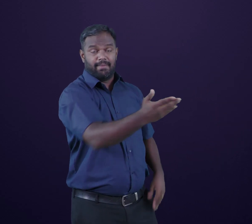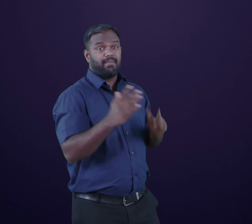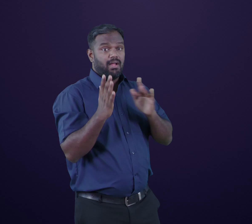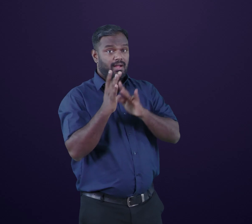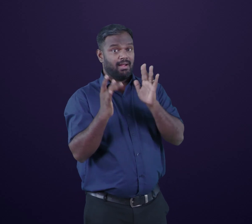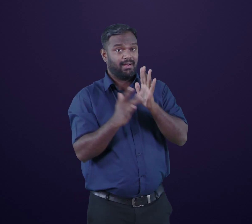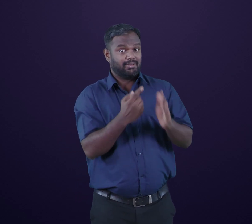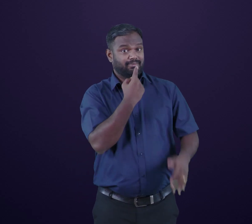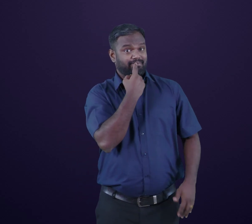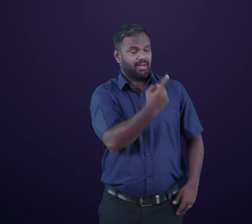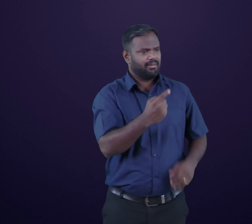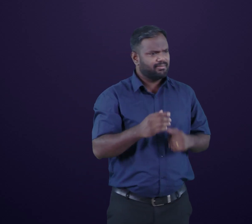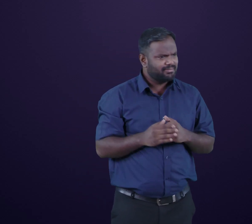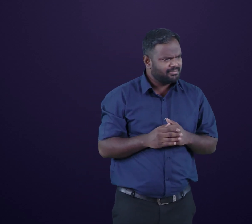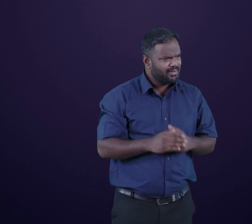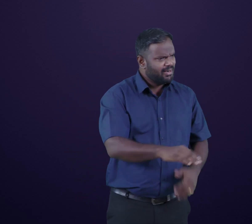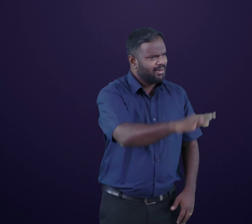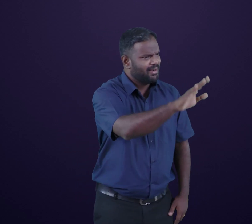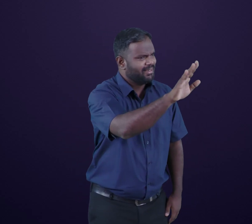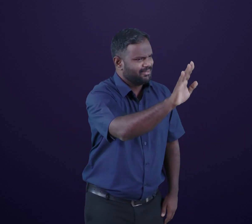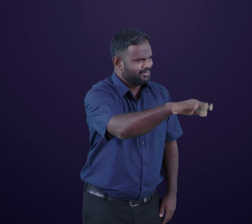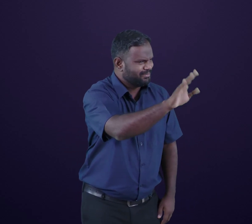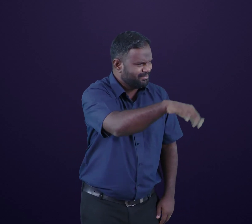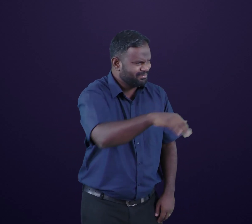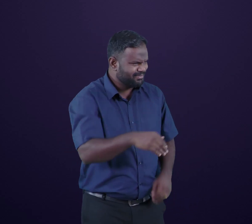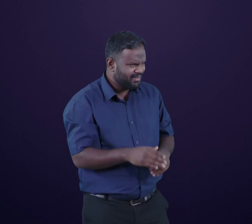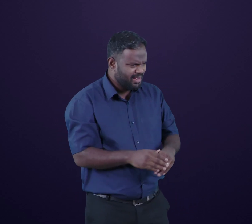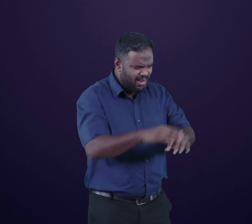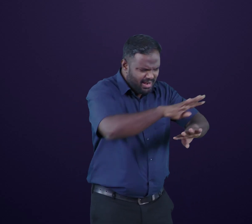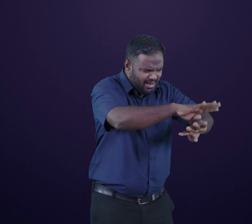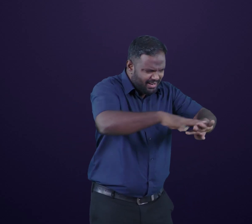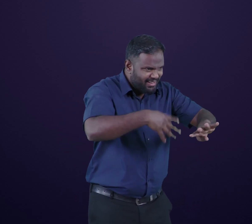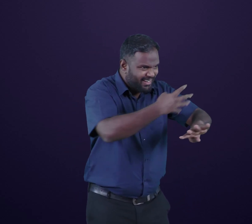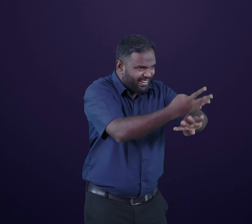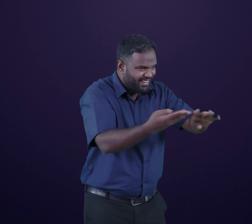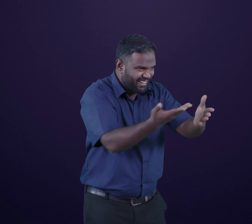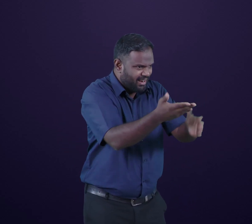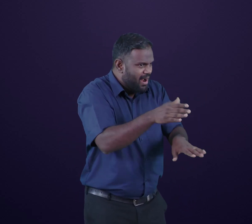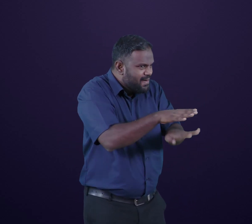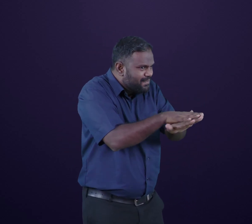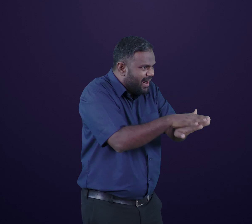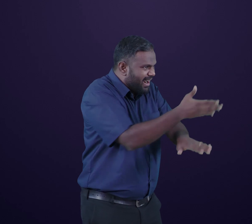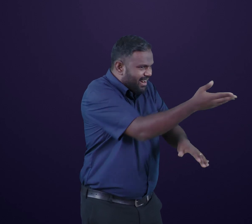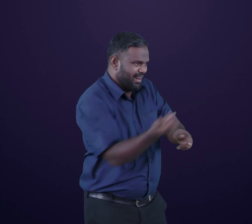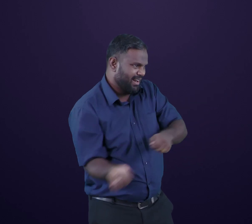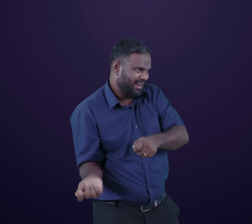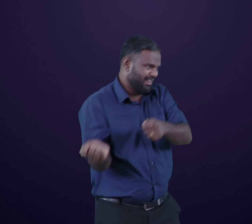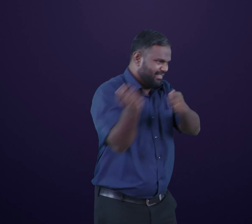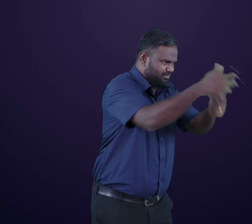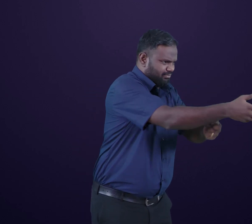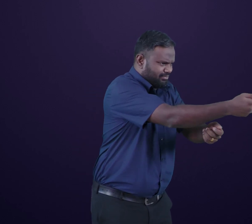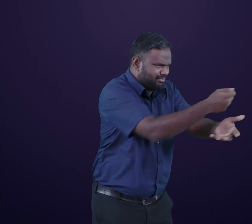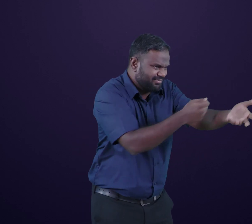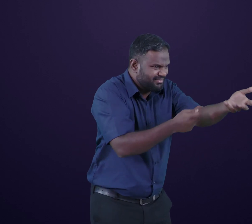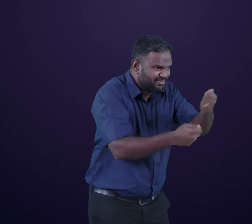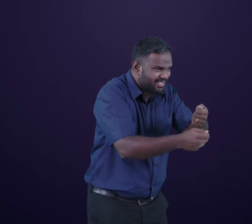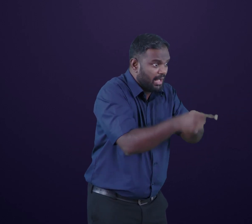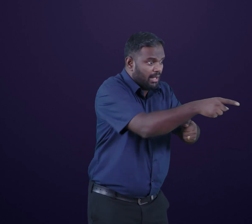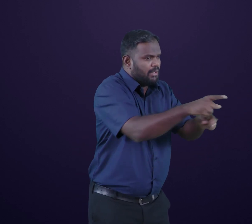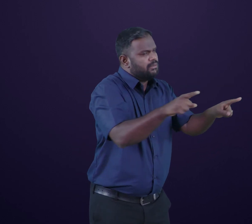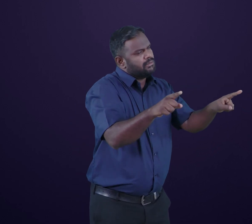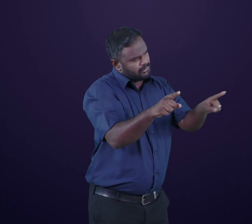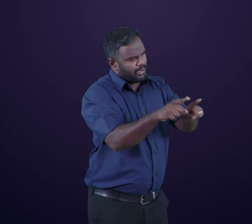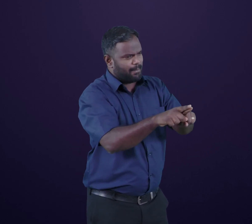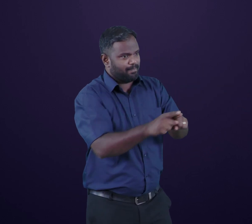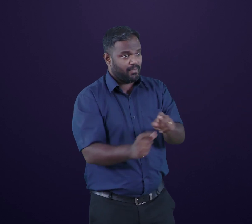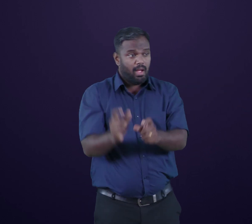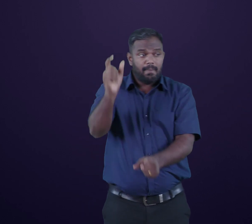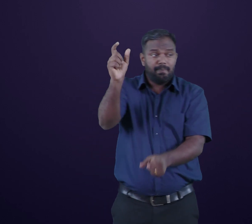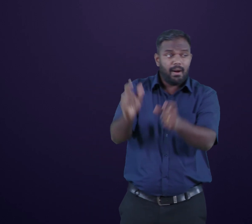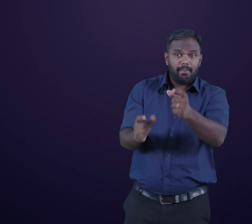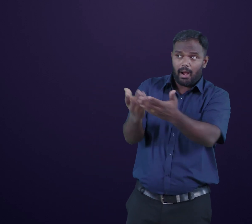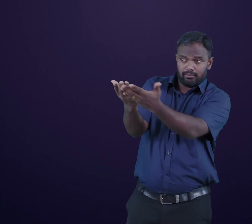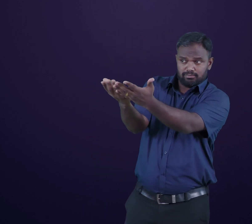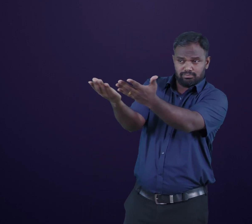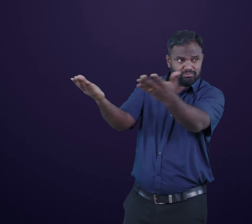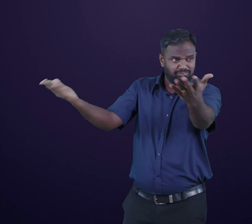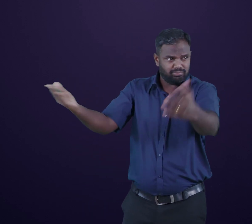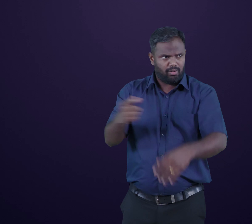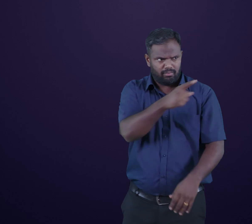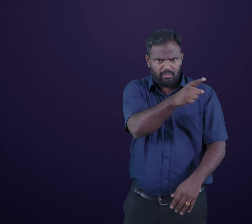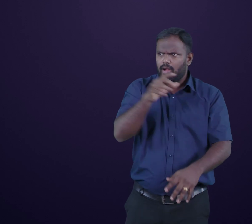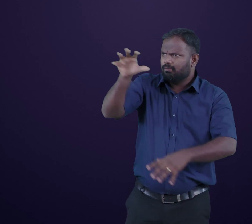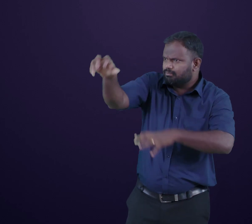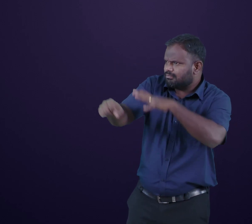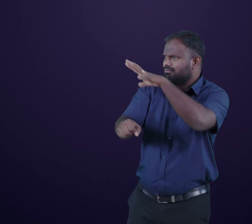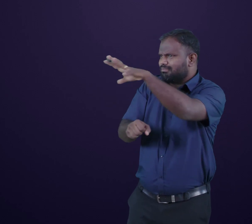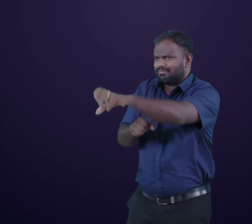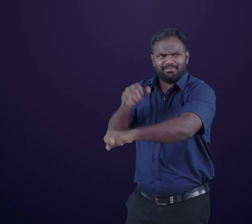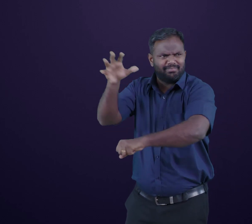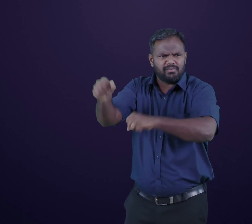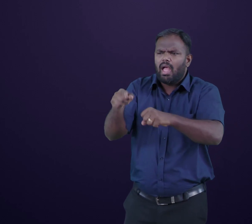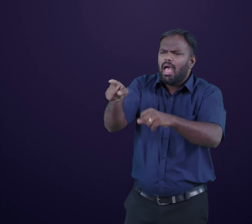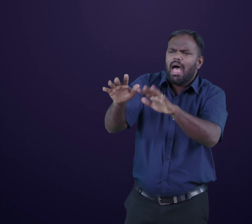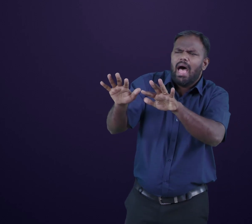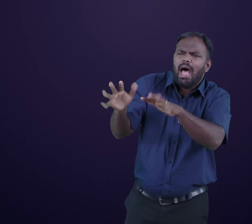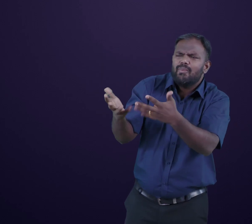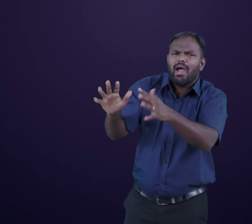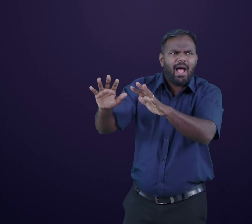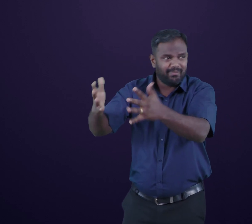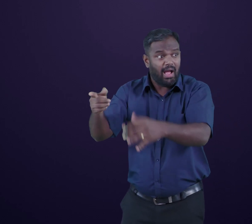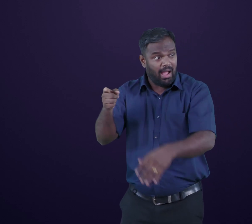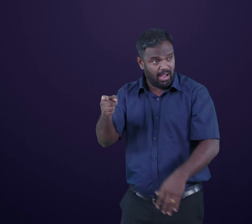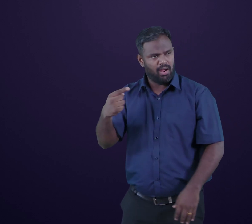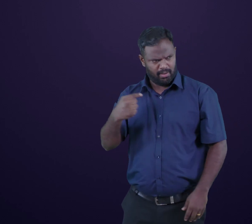Jesus said to them, “Come with me, and I will make you a different kind of fishermen. You will bring in people, not fish.”